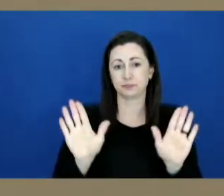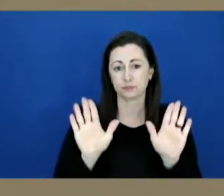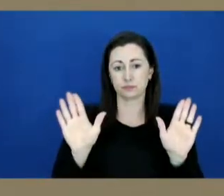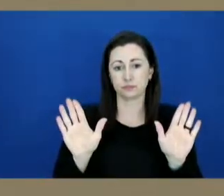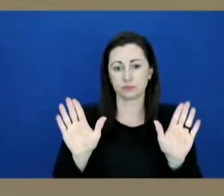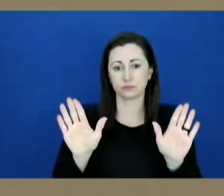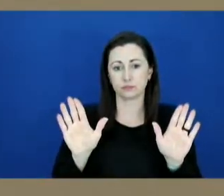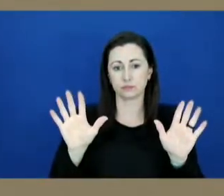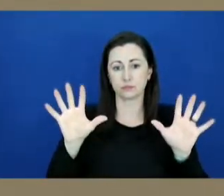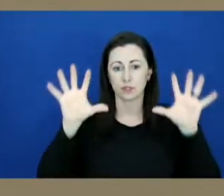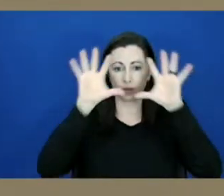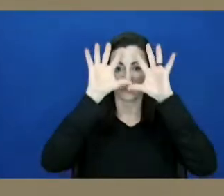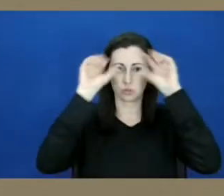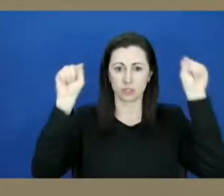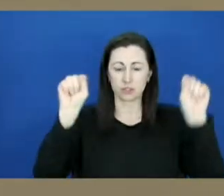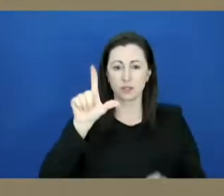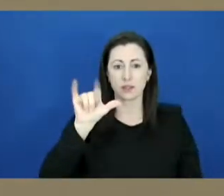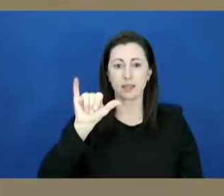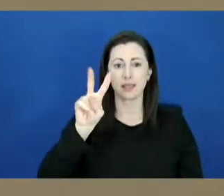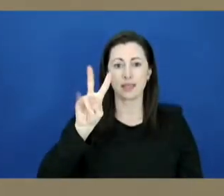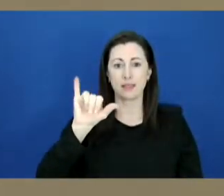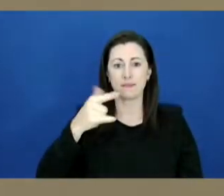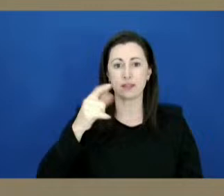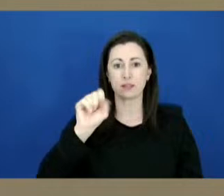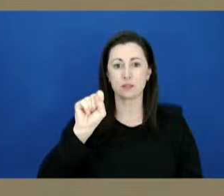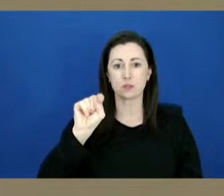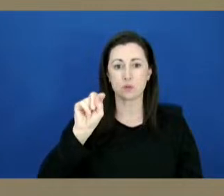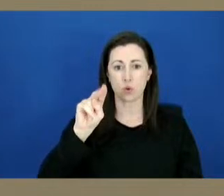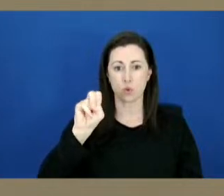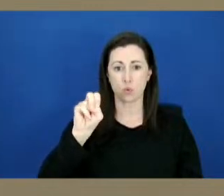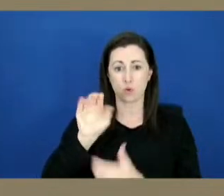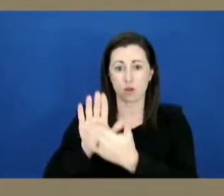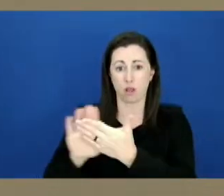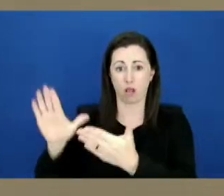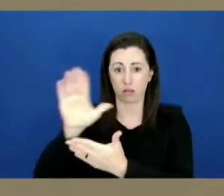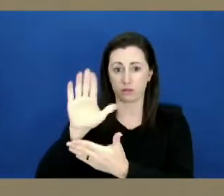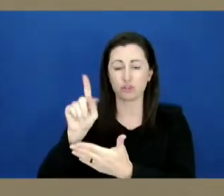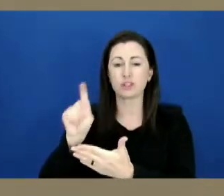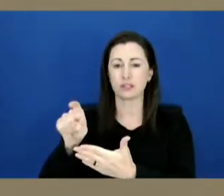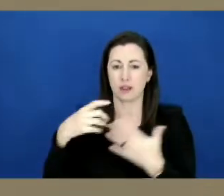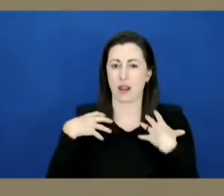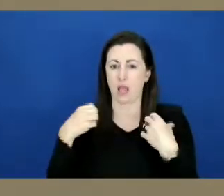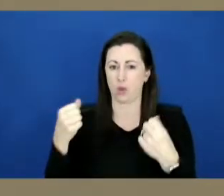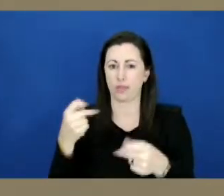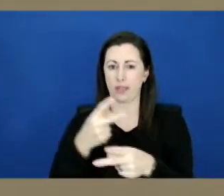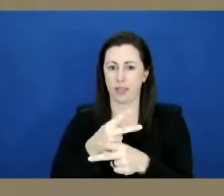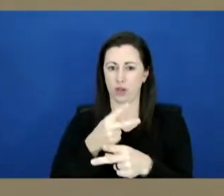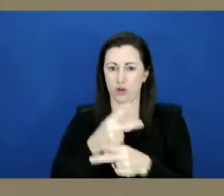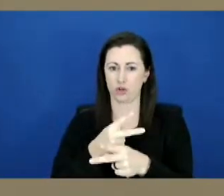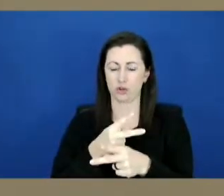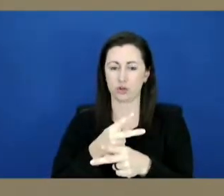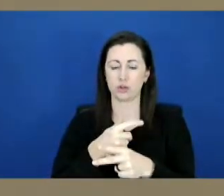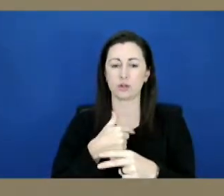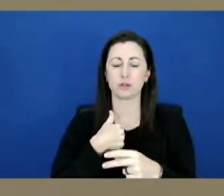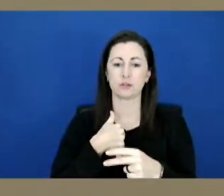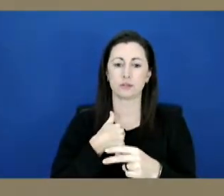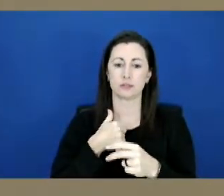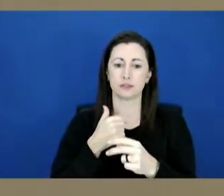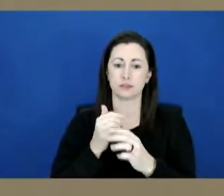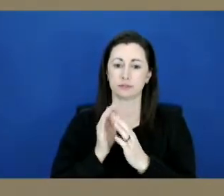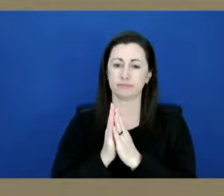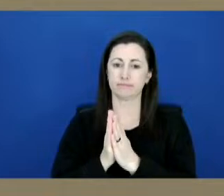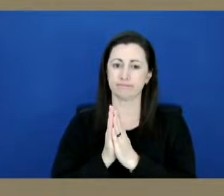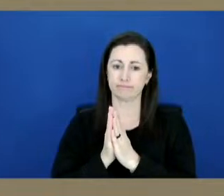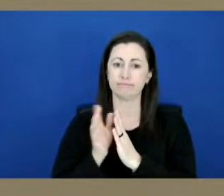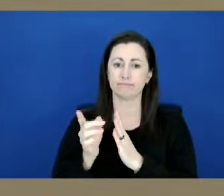HEARD AN ANNOUNCEMENT SUNDAY OF